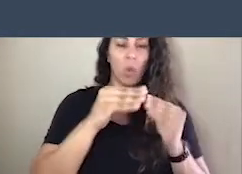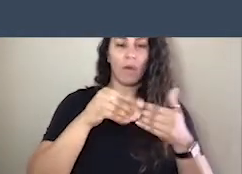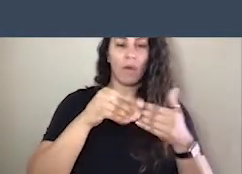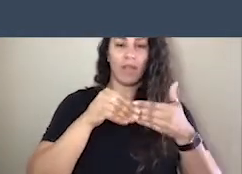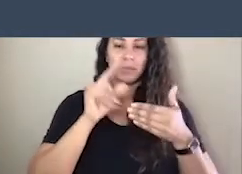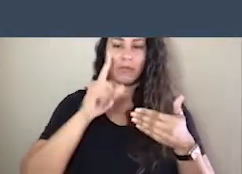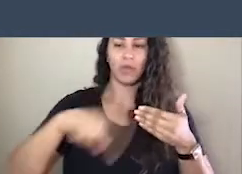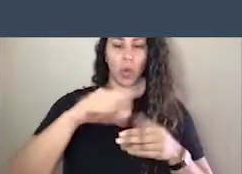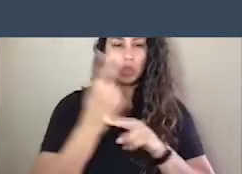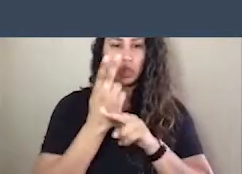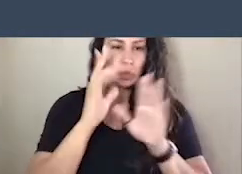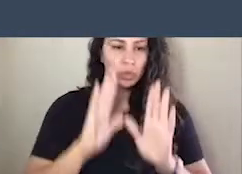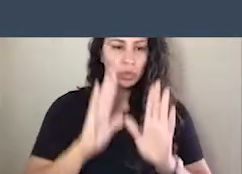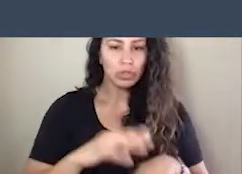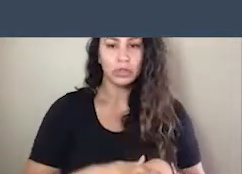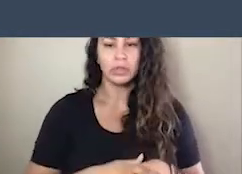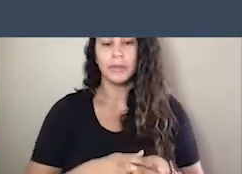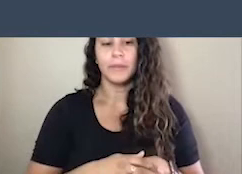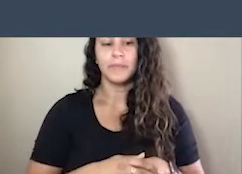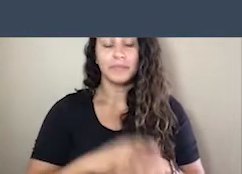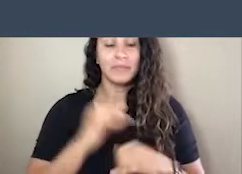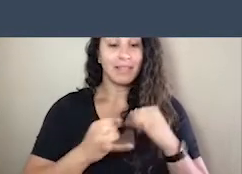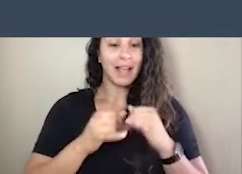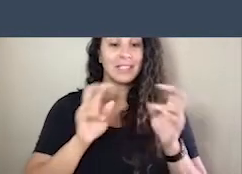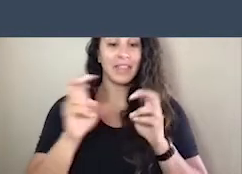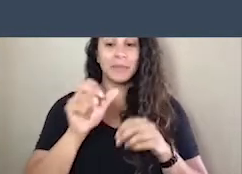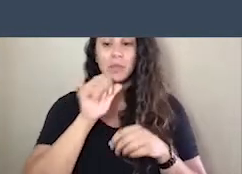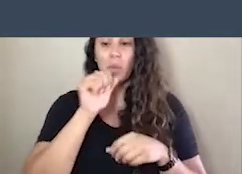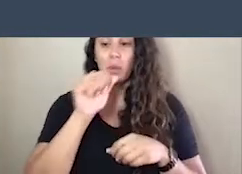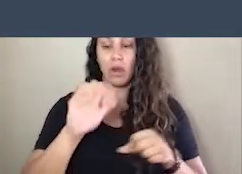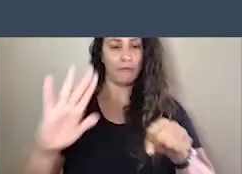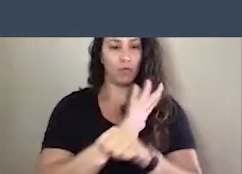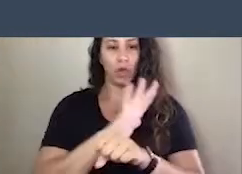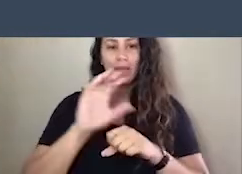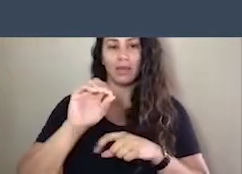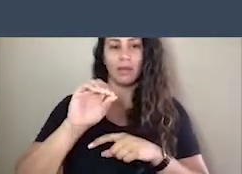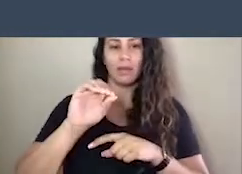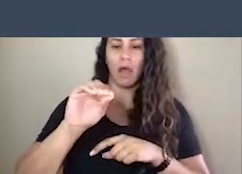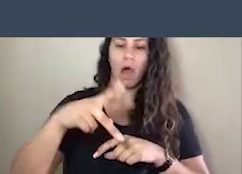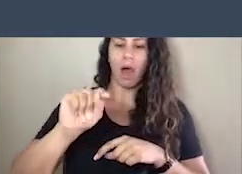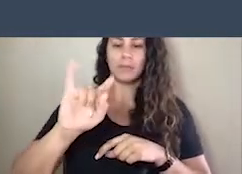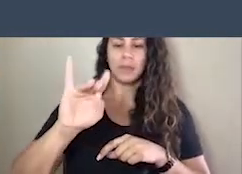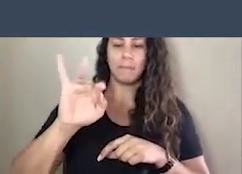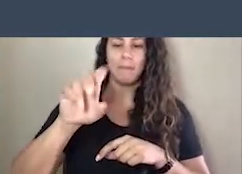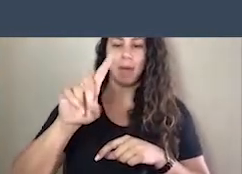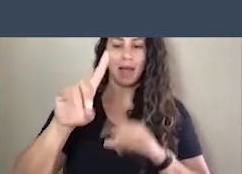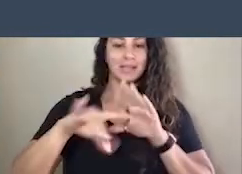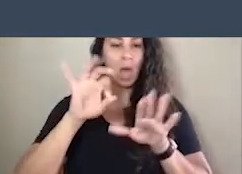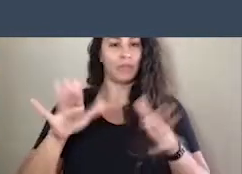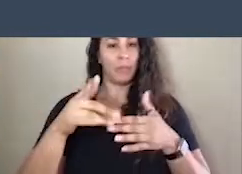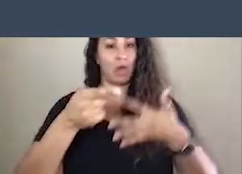AND LASTLY THEMES WEREN'T FULLY OPTIMIZED OUT OF THE BOX AND MADE UPDATES TO THE THEMES AND BOILER PLATE.